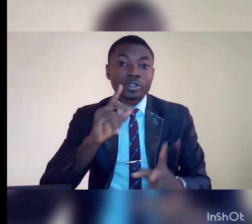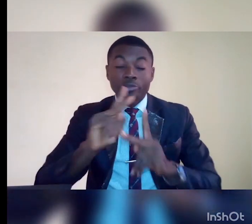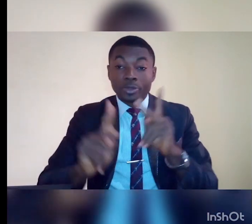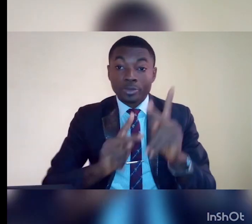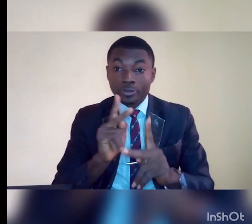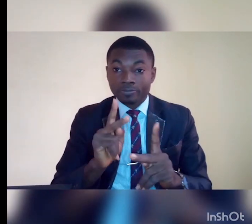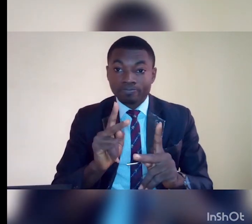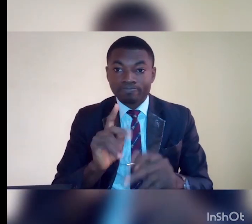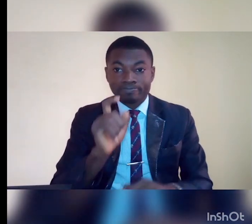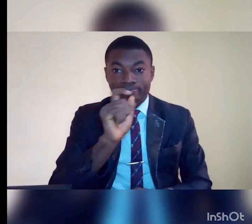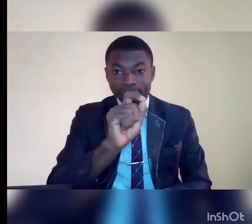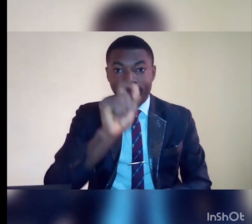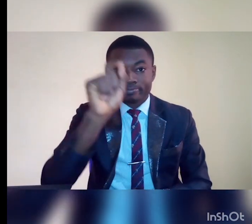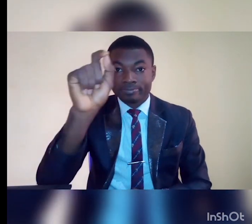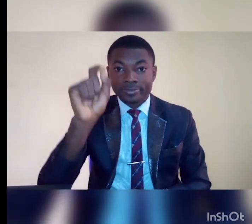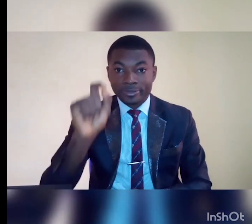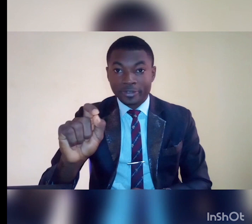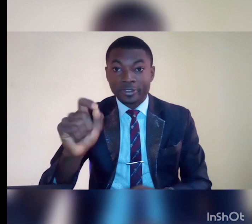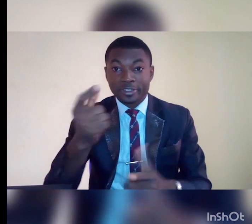the human rights of deaf people.